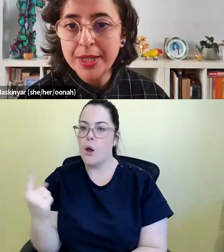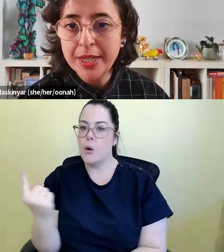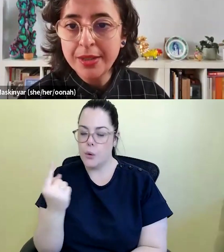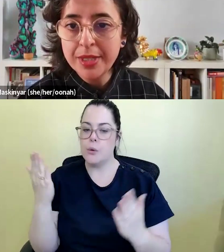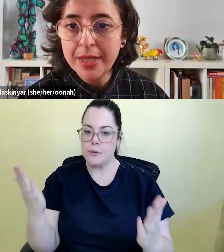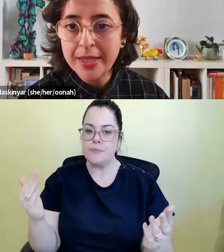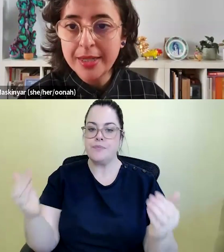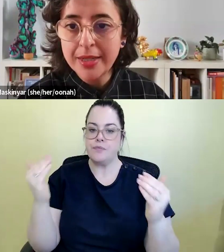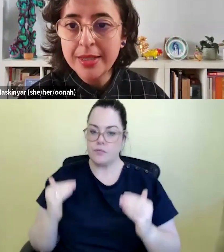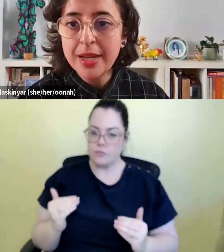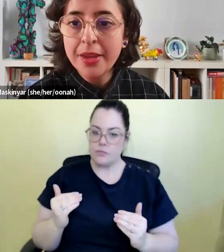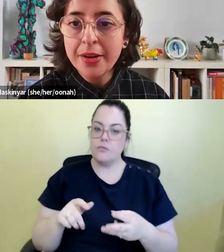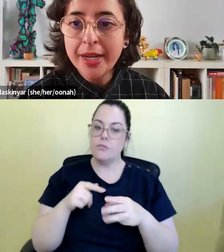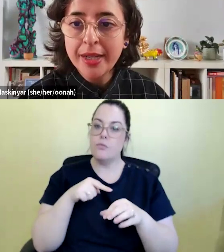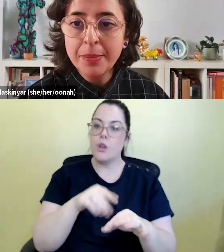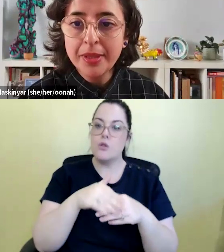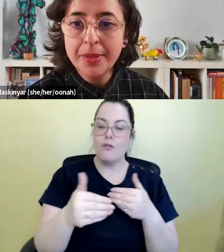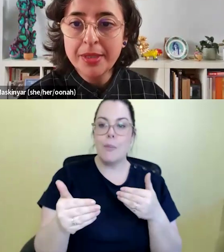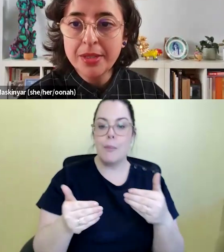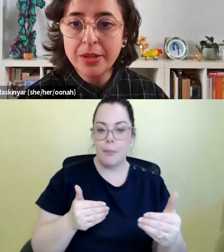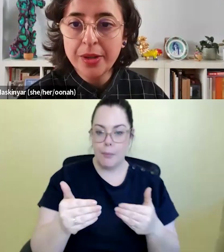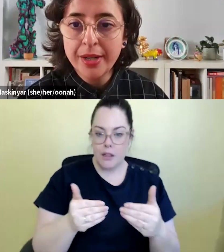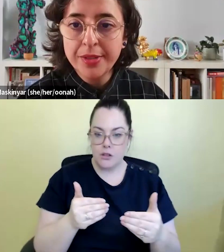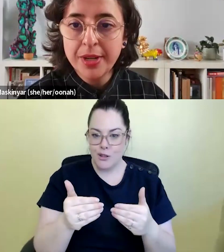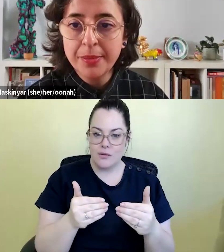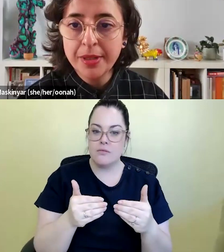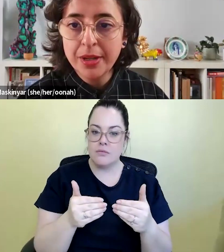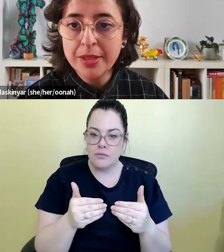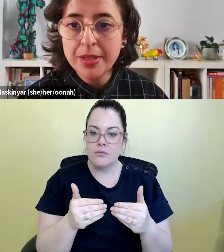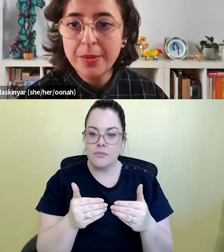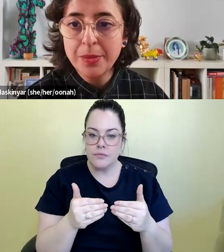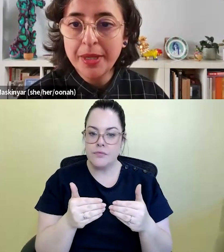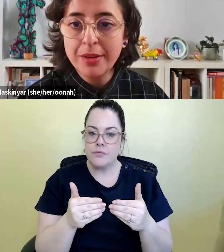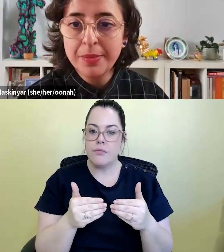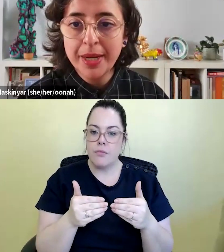funding process for selected artists, are there any upper limits for costs that would be covered